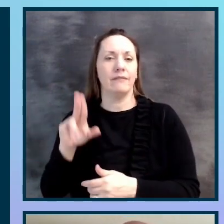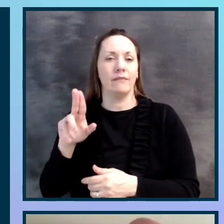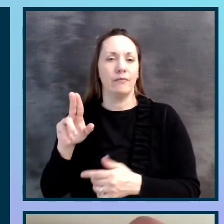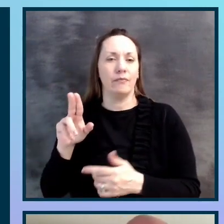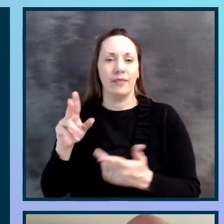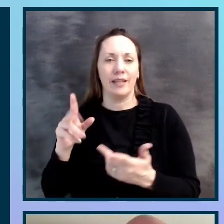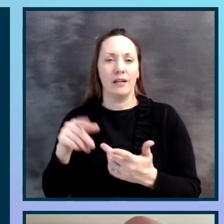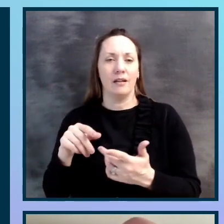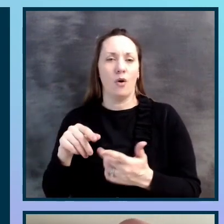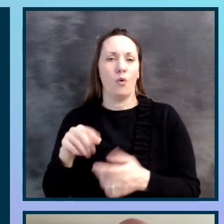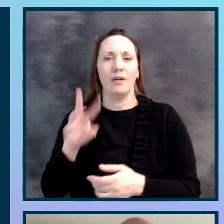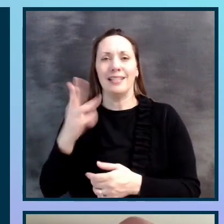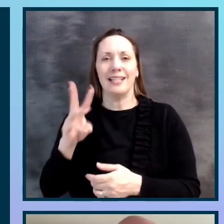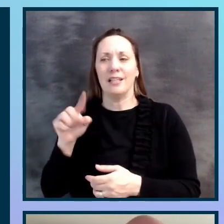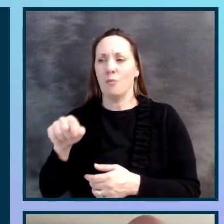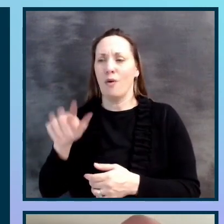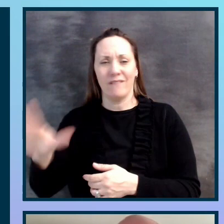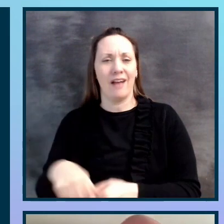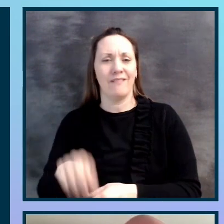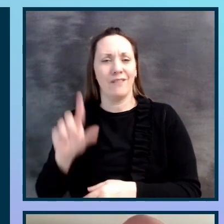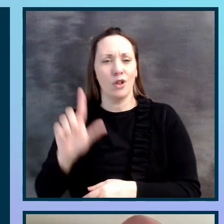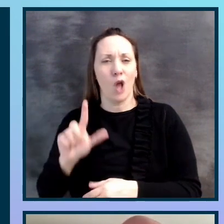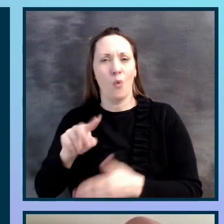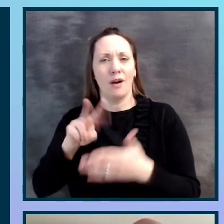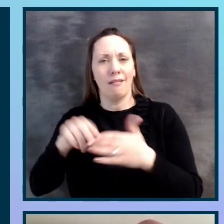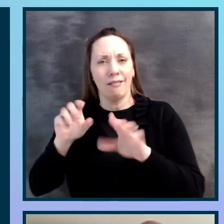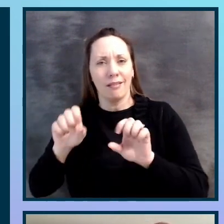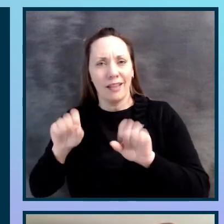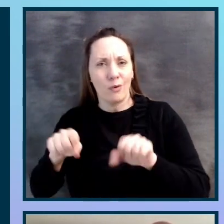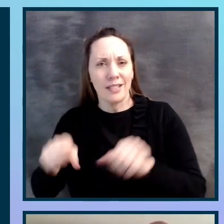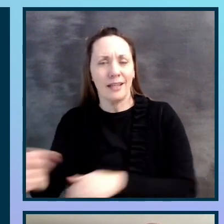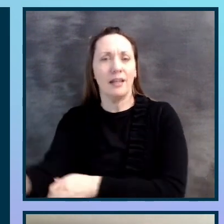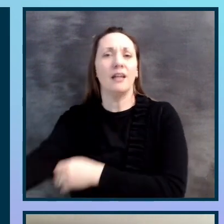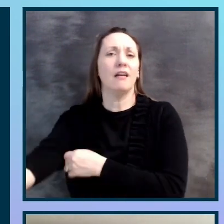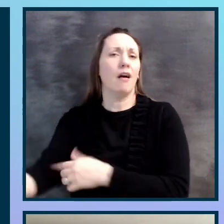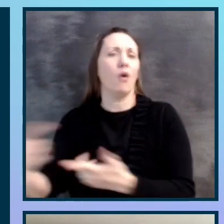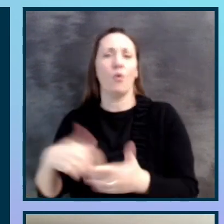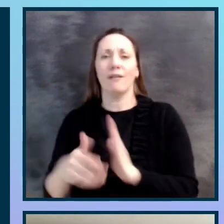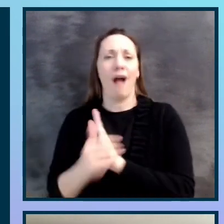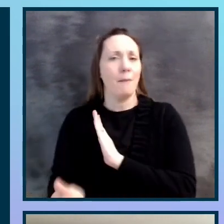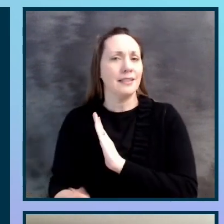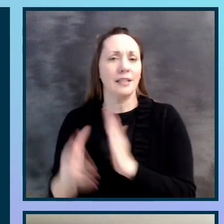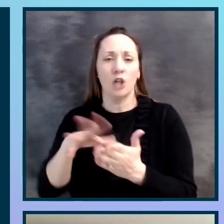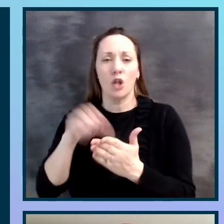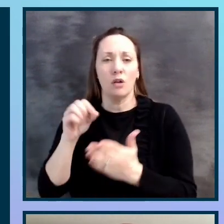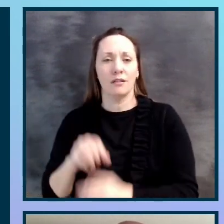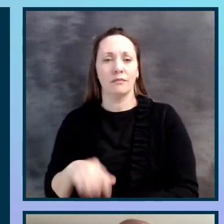for lower literacy or this like tier around 10%, or cognitive and learning around 5%.